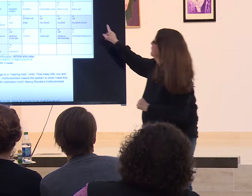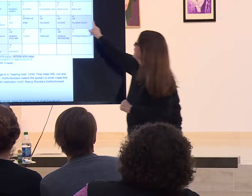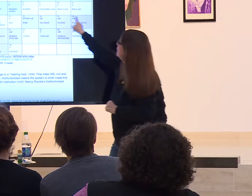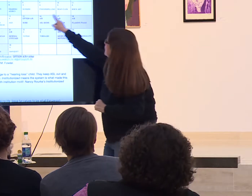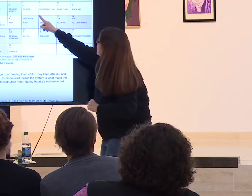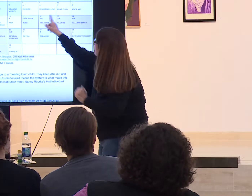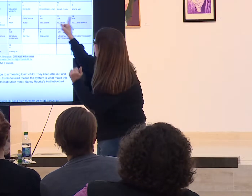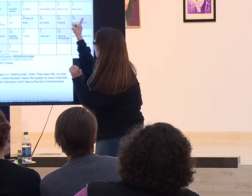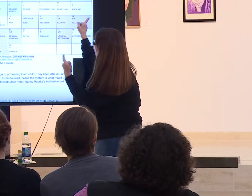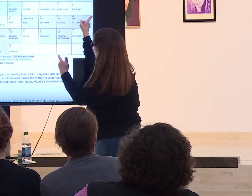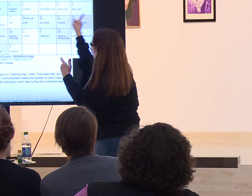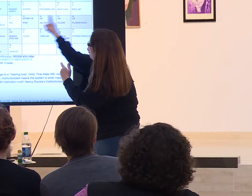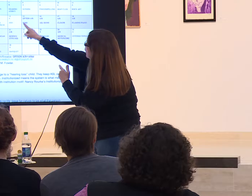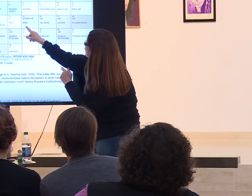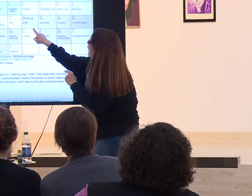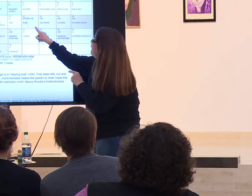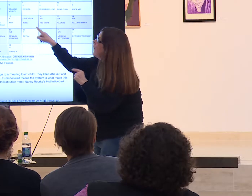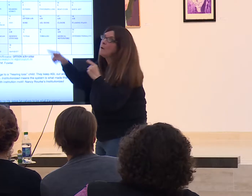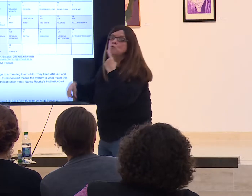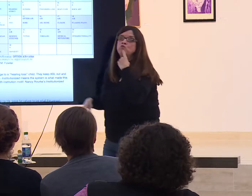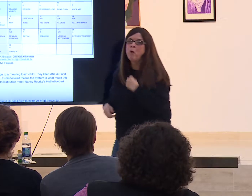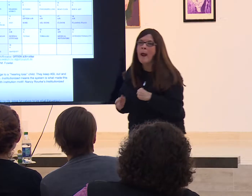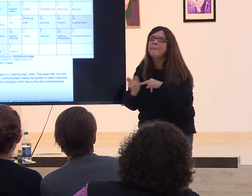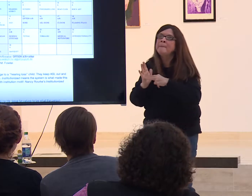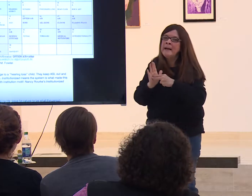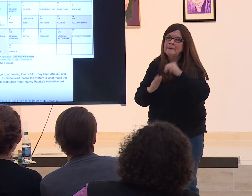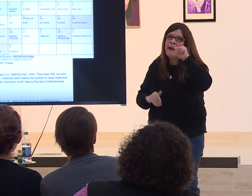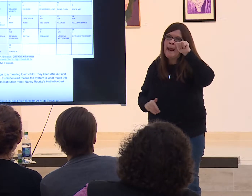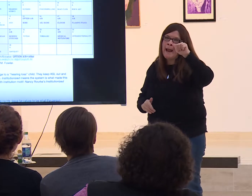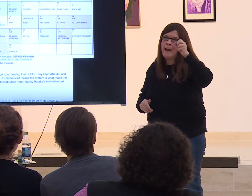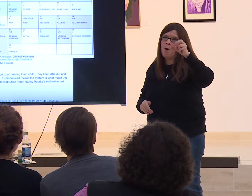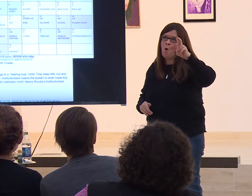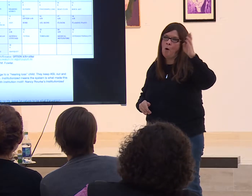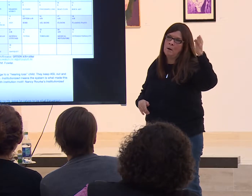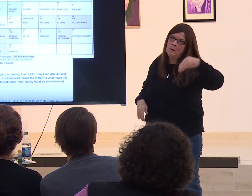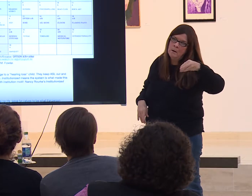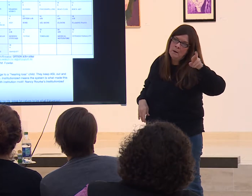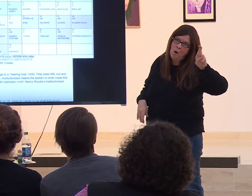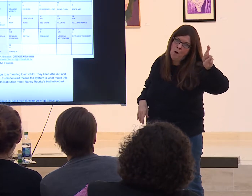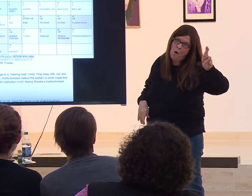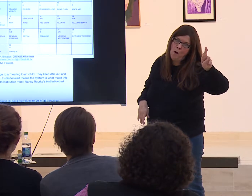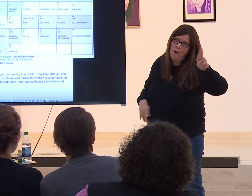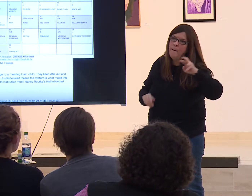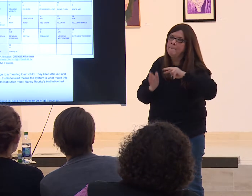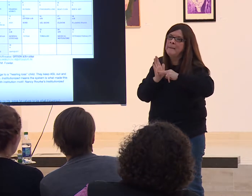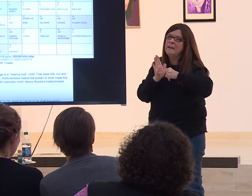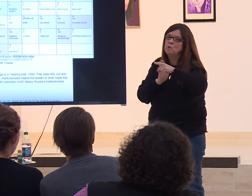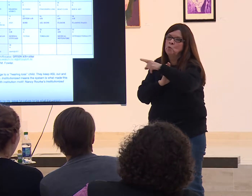the third week all pink. Now, that pink means you can choose, again,